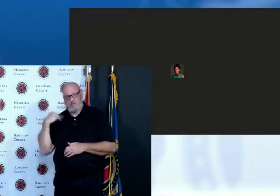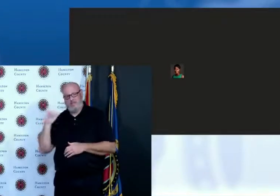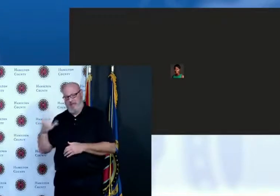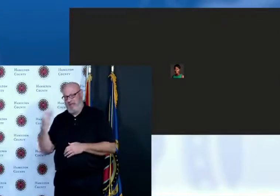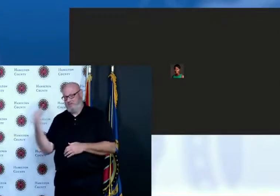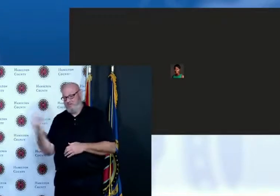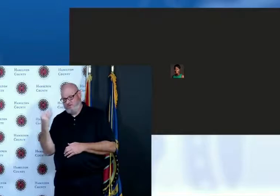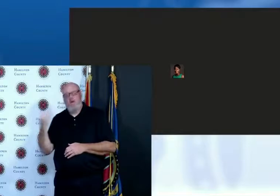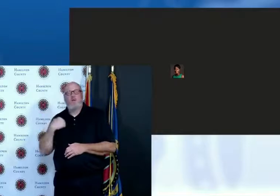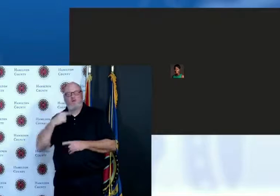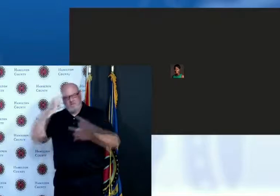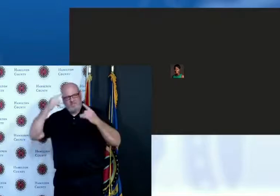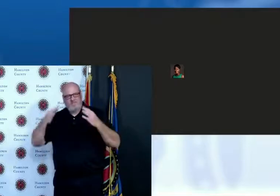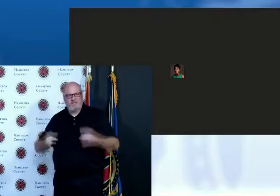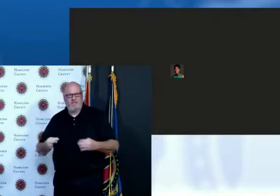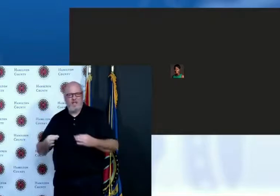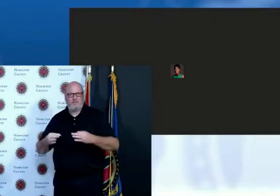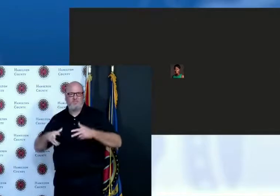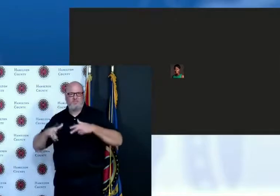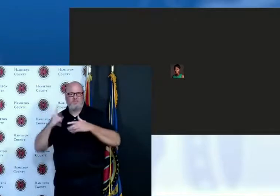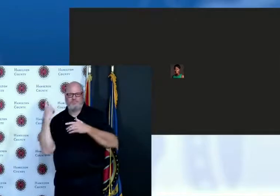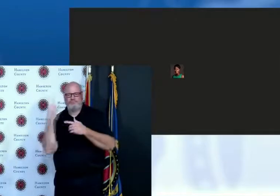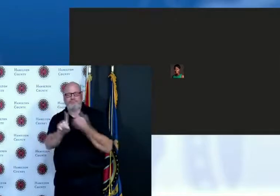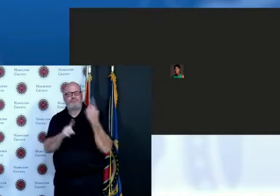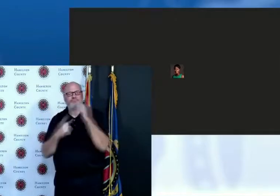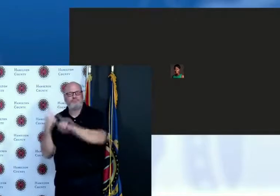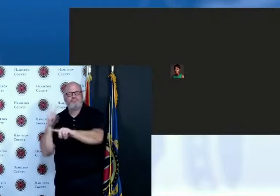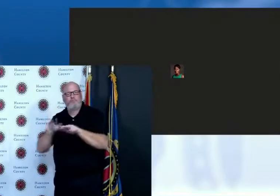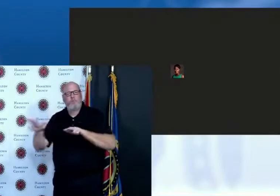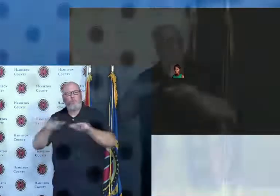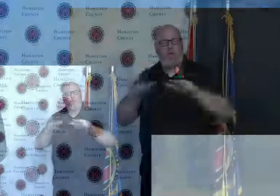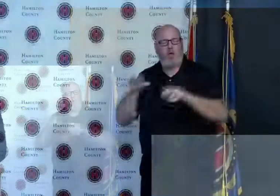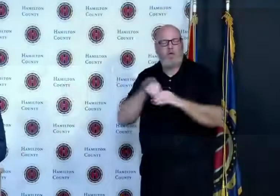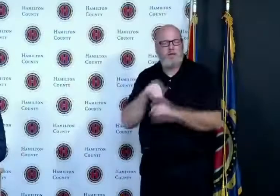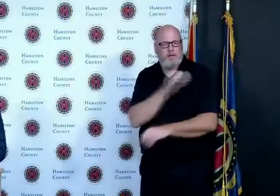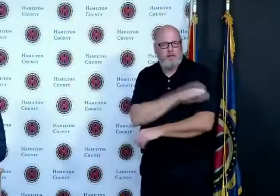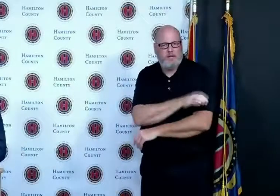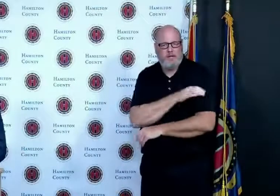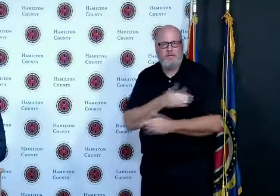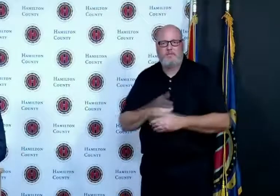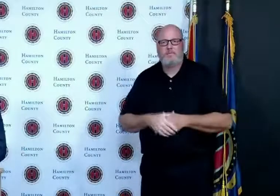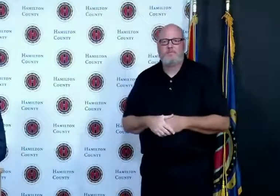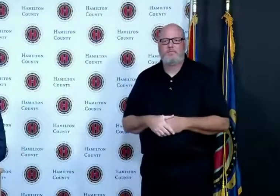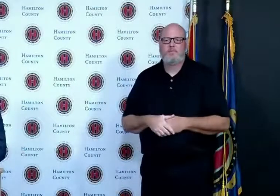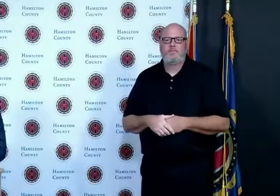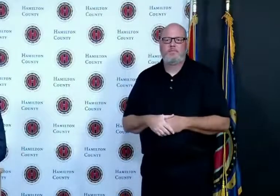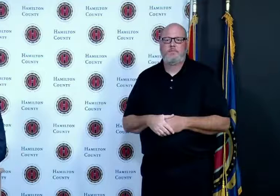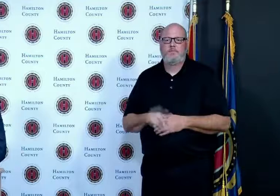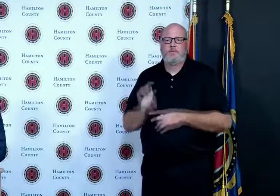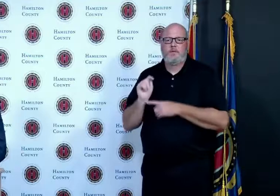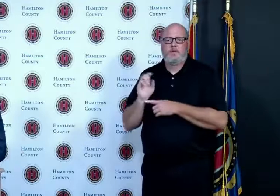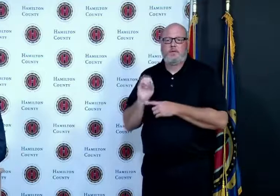and our Todd Dykes of News 5 wanted to know how much has the vaccine rate climbed